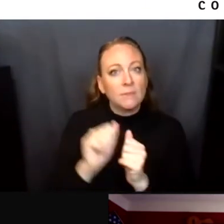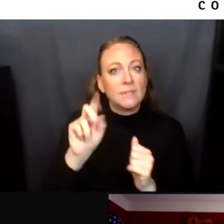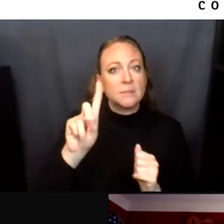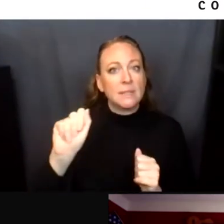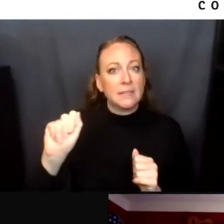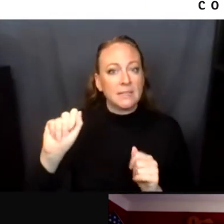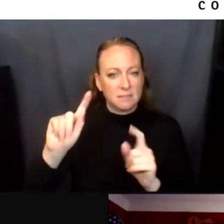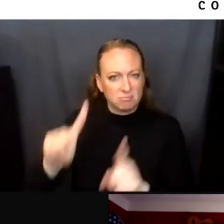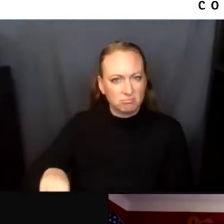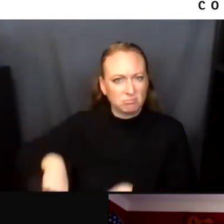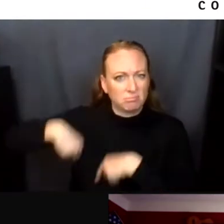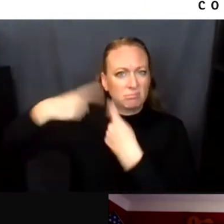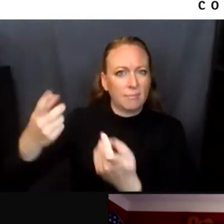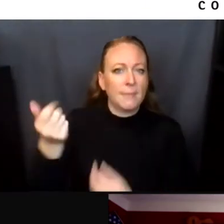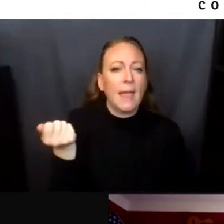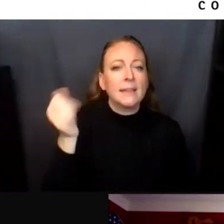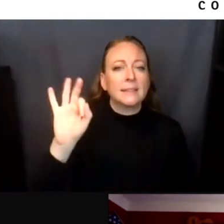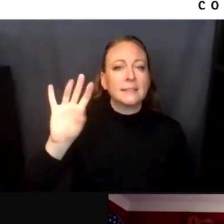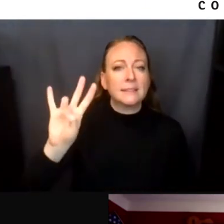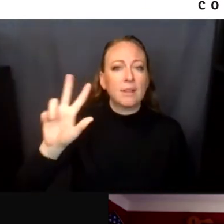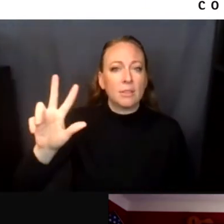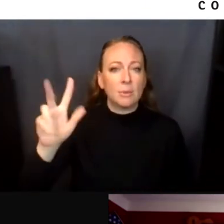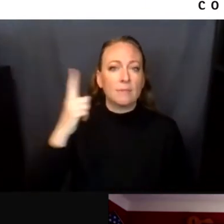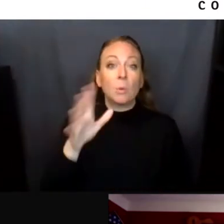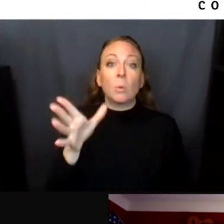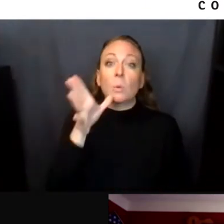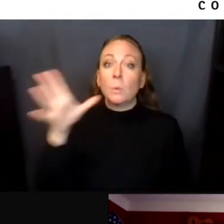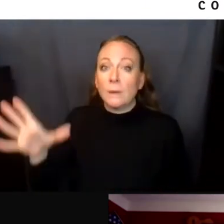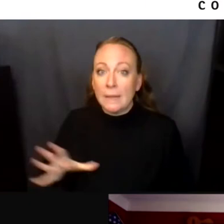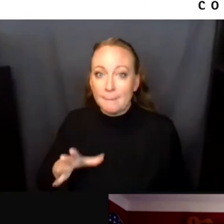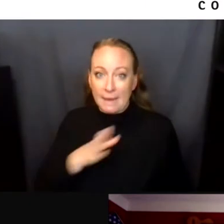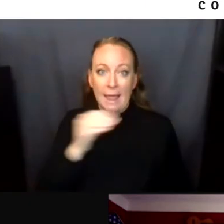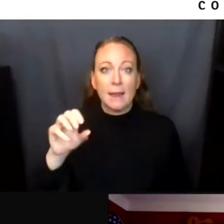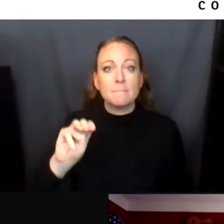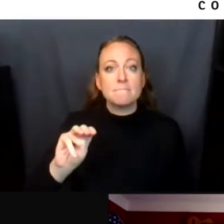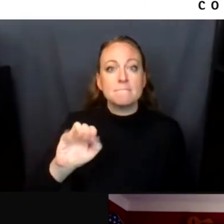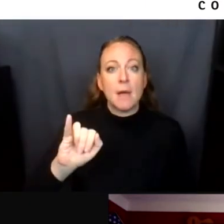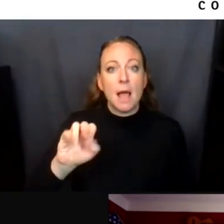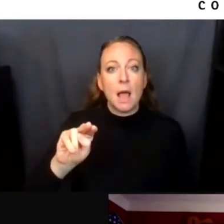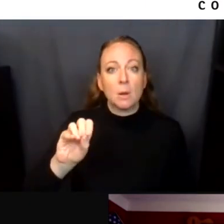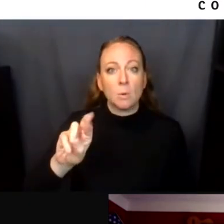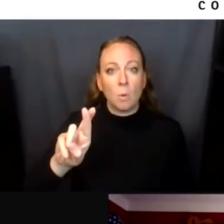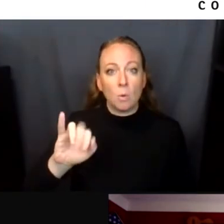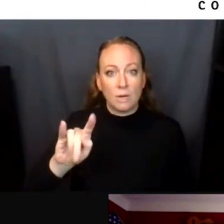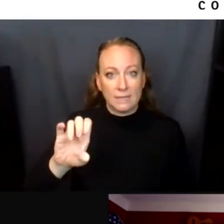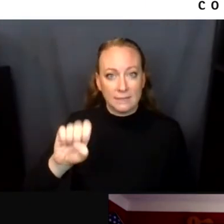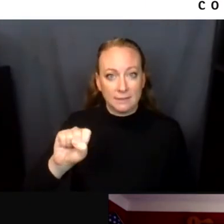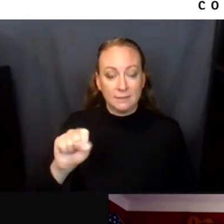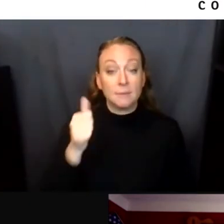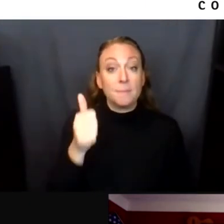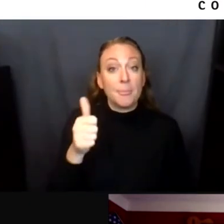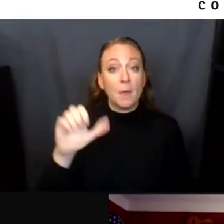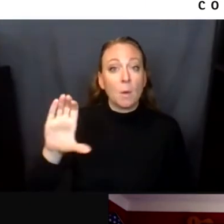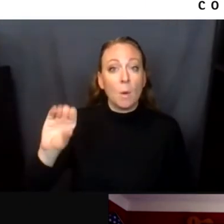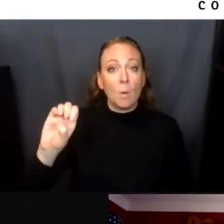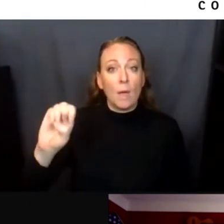since 1973 for women and minorities. Mr. Coelho is a former six term member